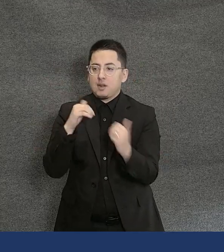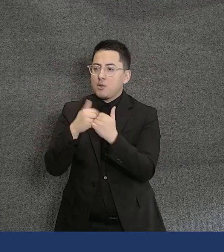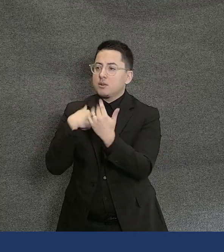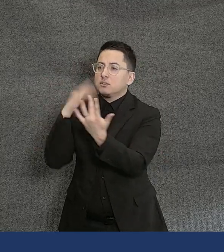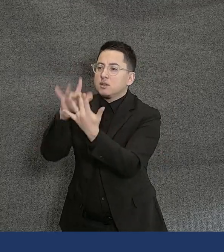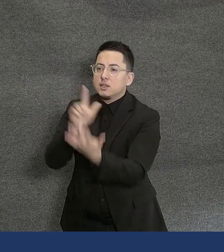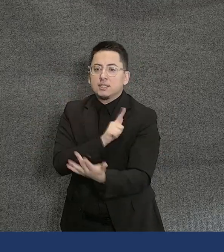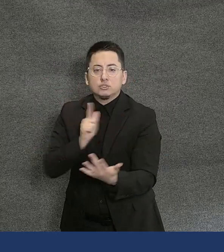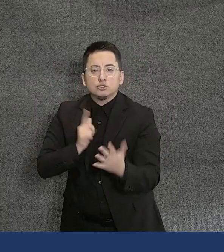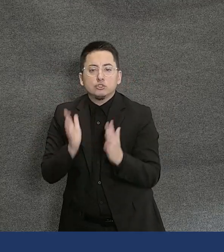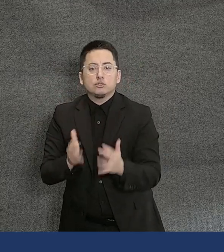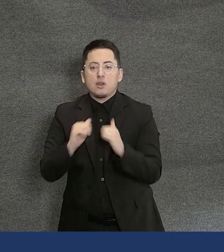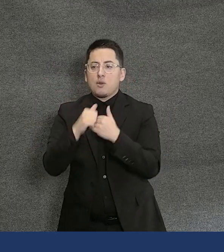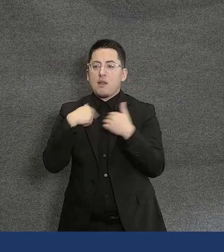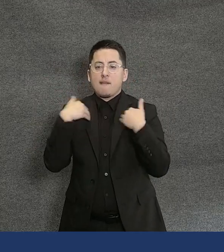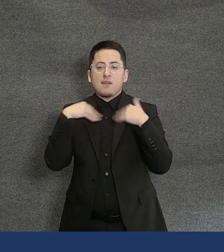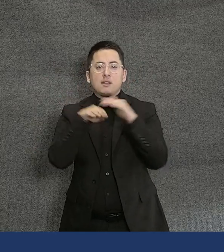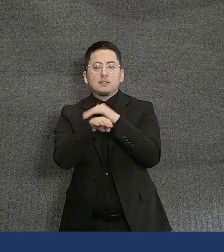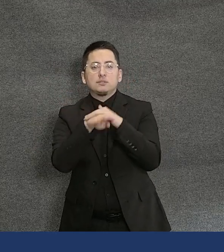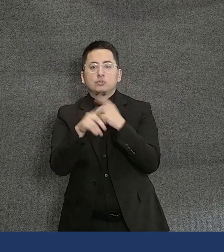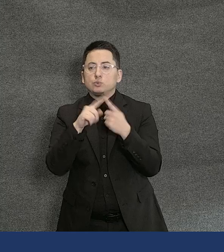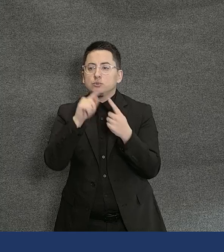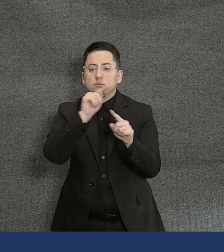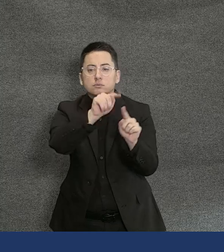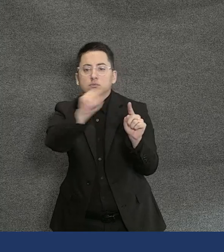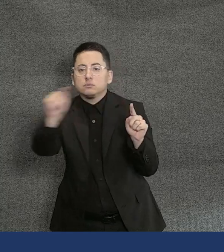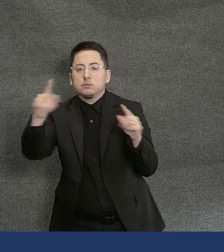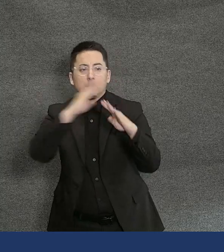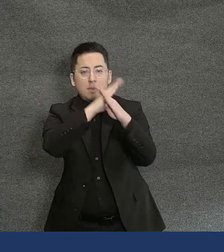And through all of that, the work